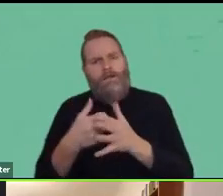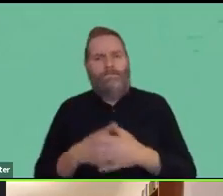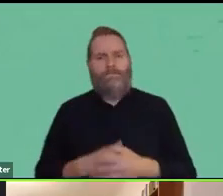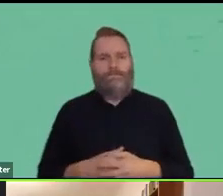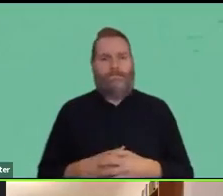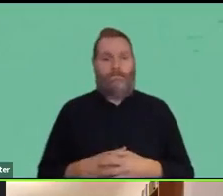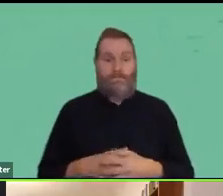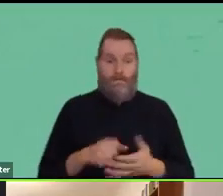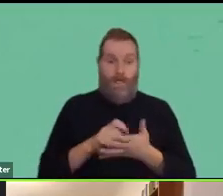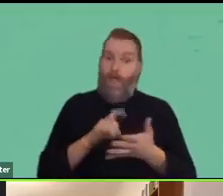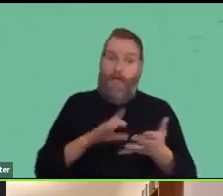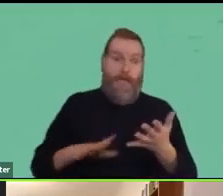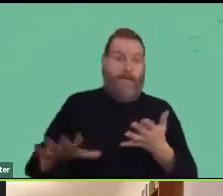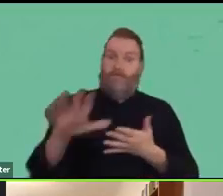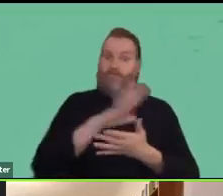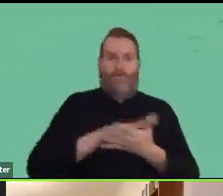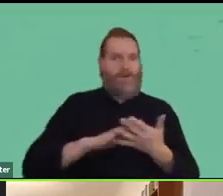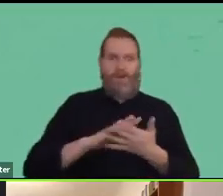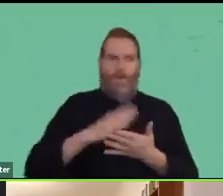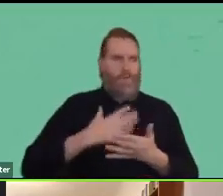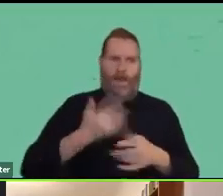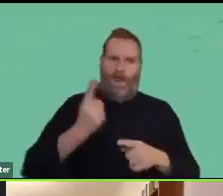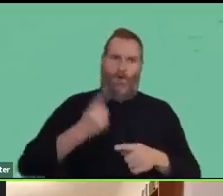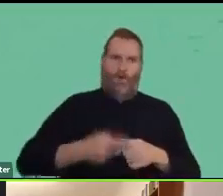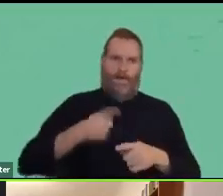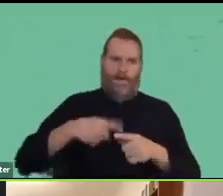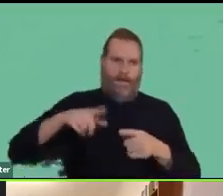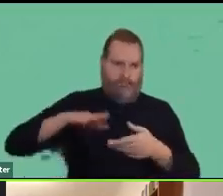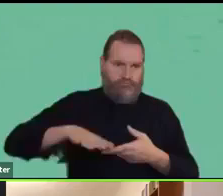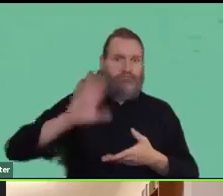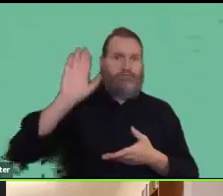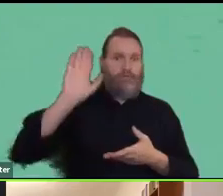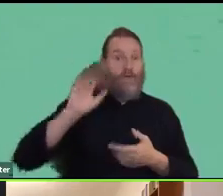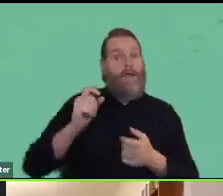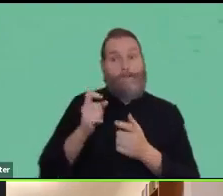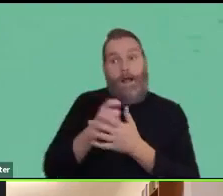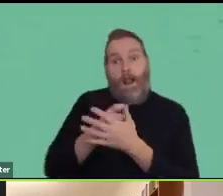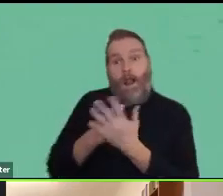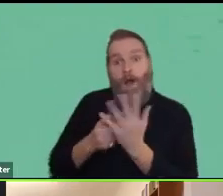quicker but as I said earlier on you know there's lots of unions I meet we're really struggling to